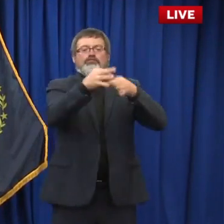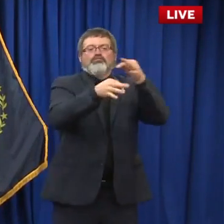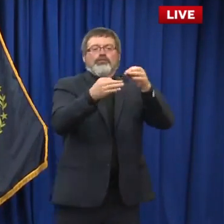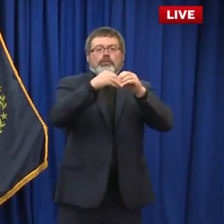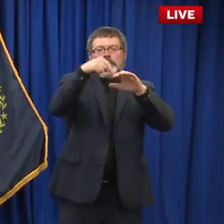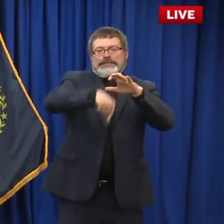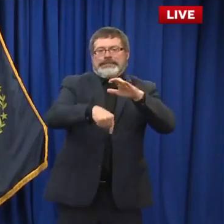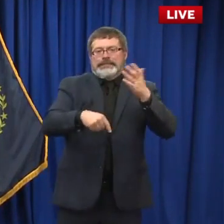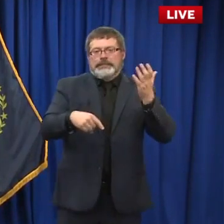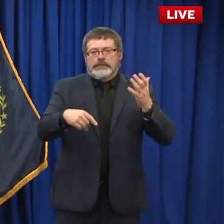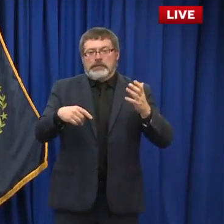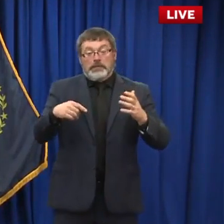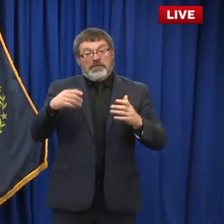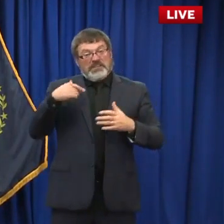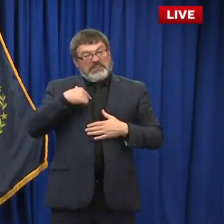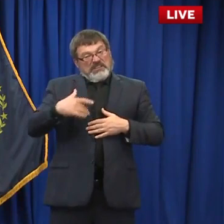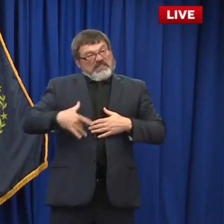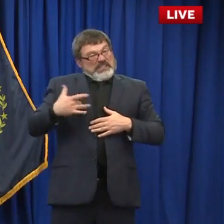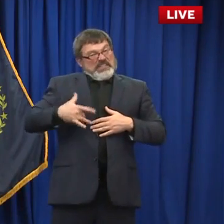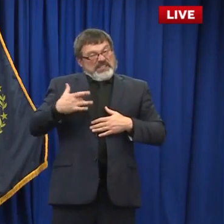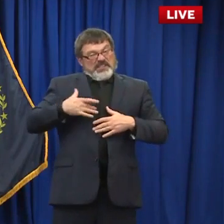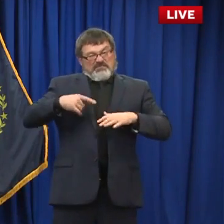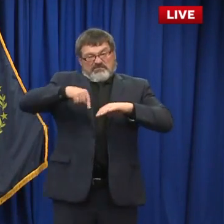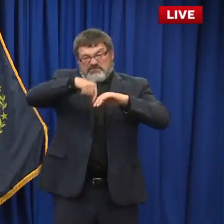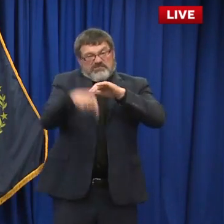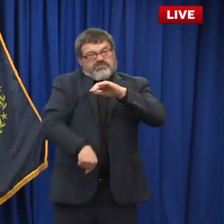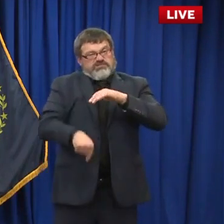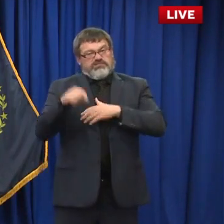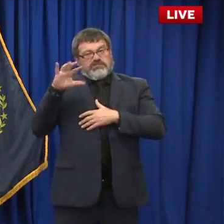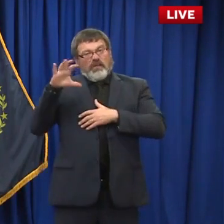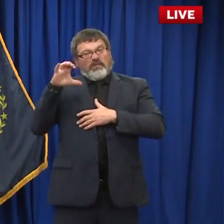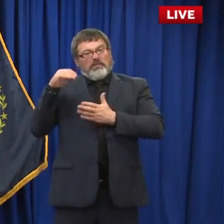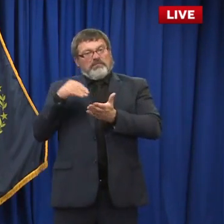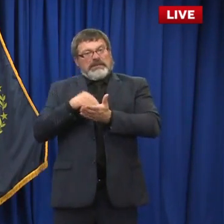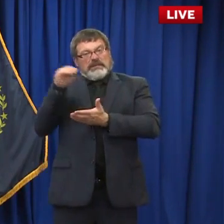AS I PRESENTED HERE A FEW WEEKS AGO, THE INITIAL NUMBERS LOOK TO BE WELL OVER $500 MILLION.